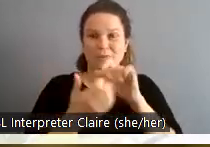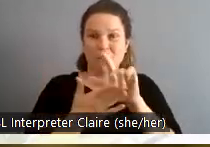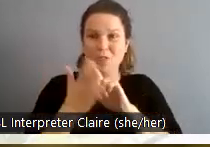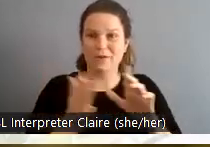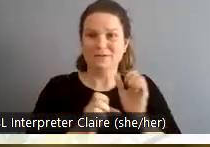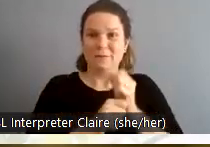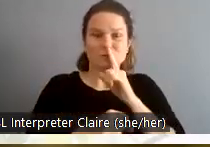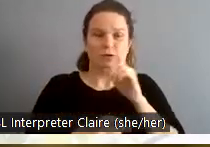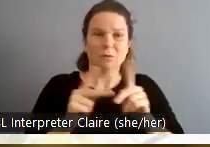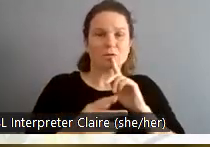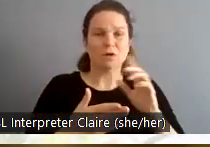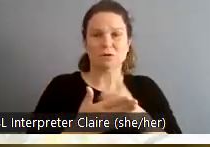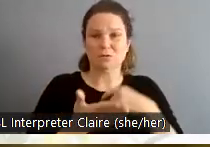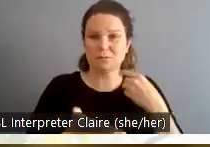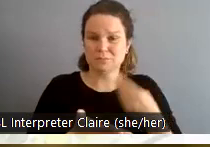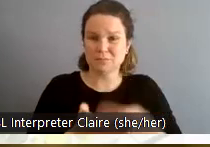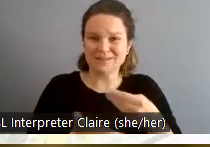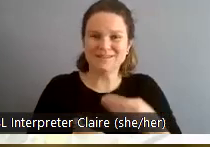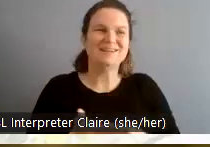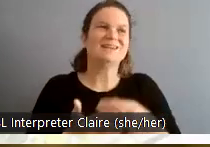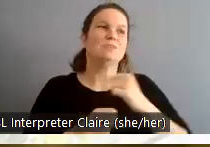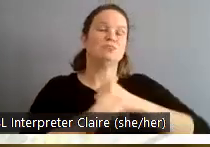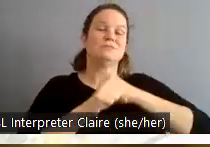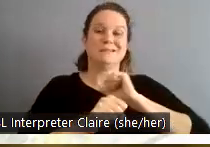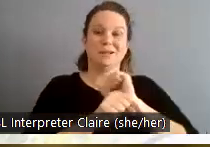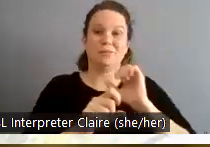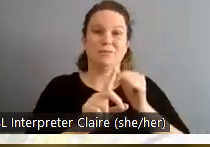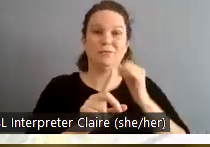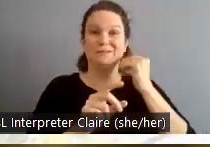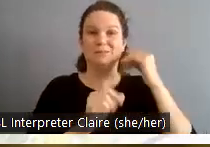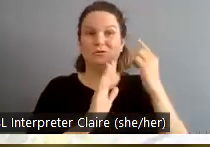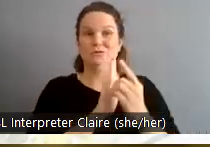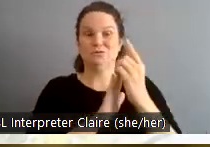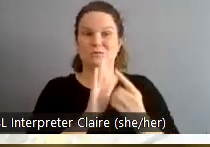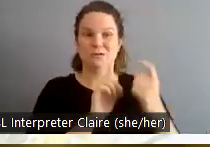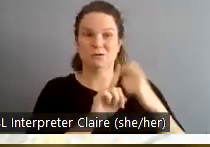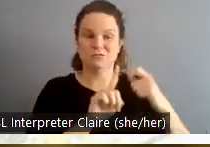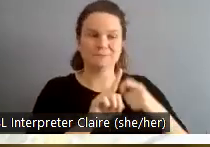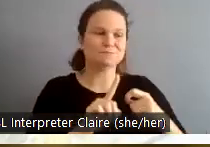get paid, how to protect their employees from being discriminated